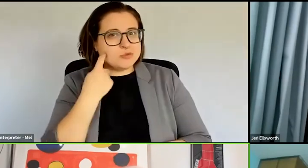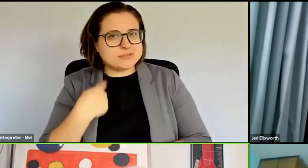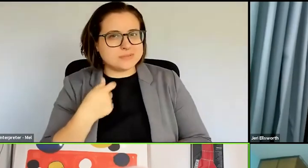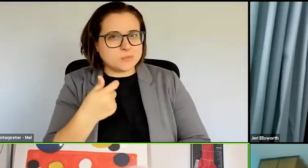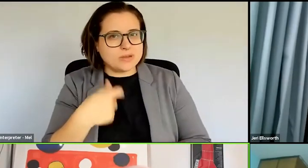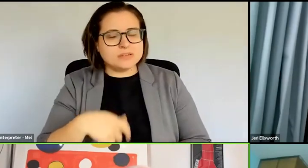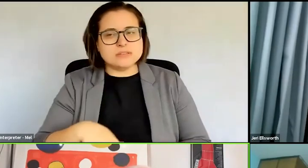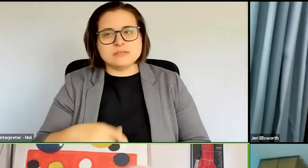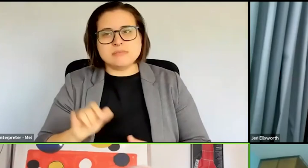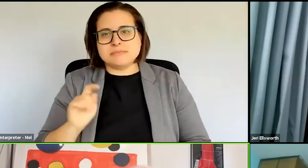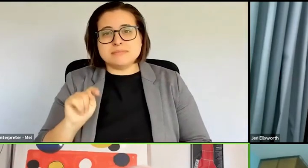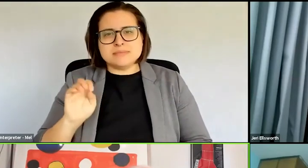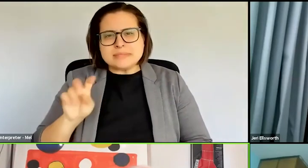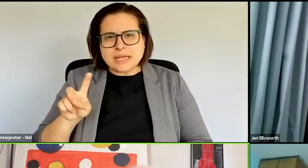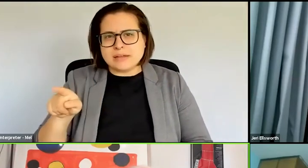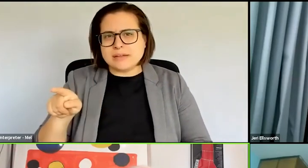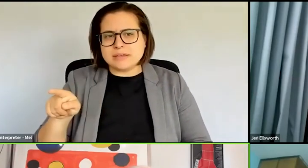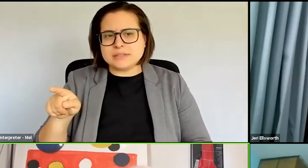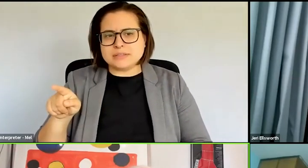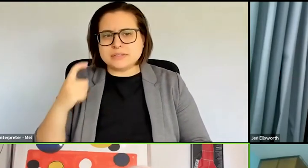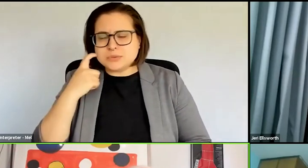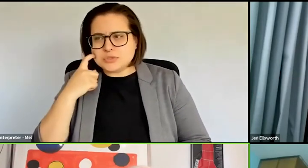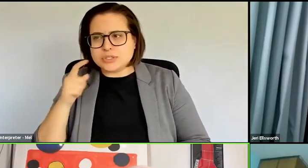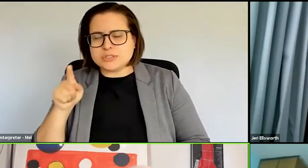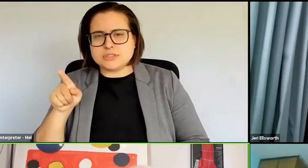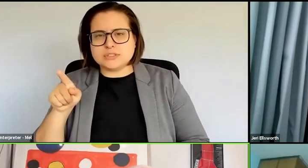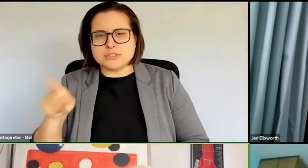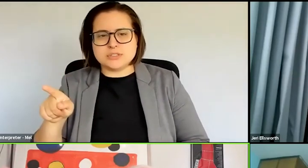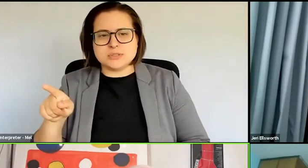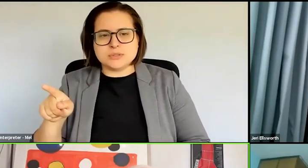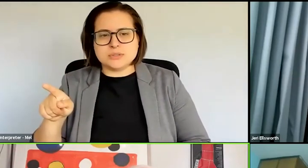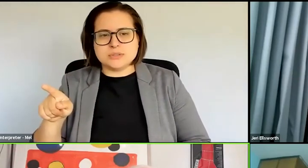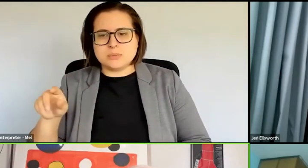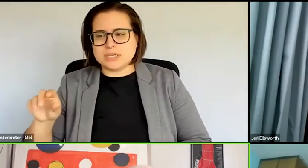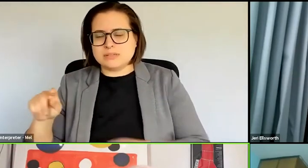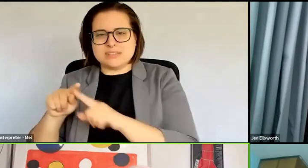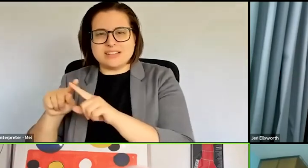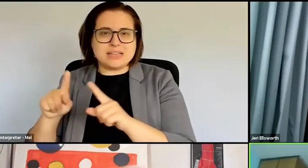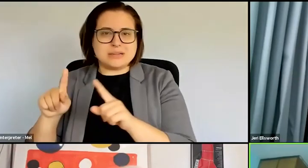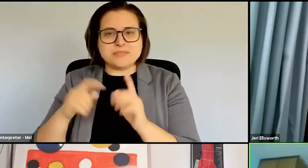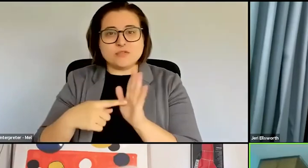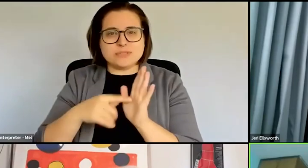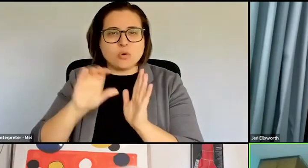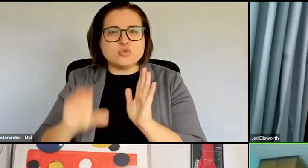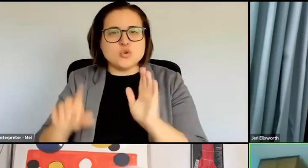you just went from over down here when someone else came on to up over here, and considering --